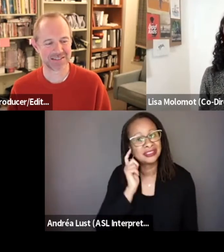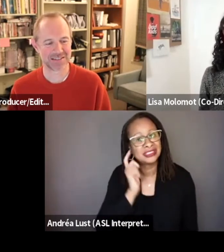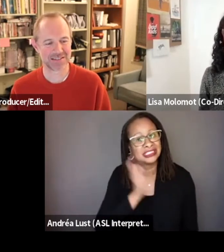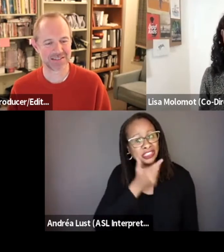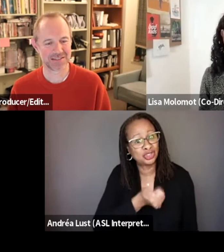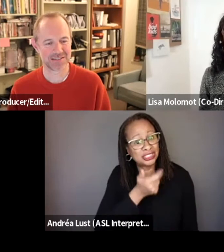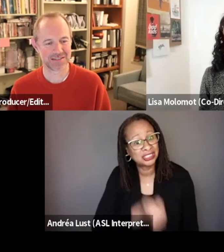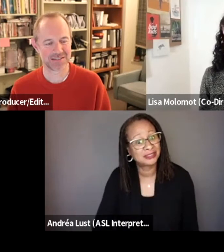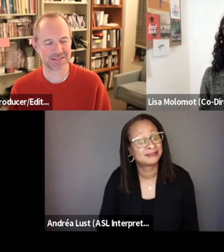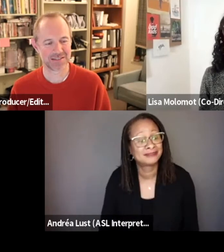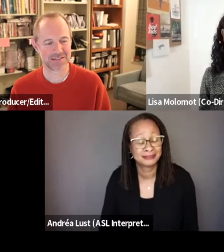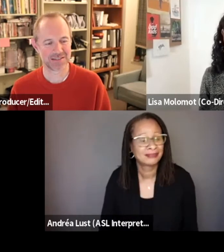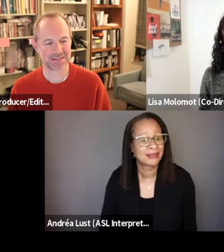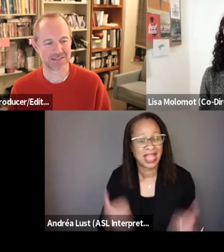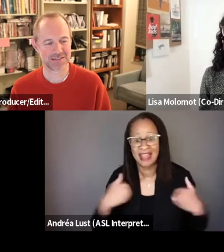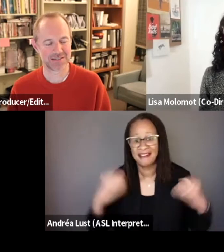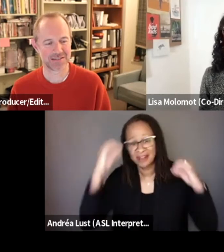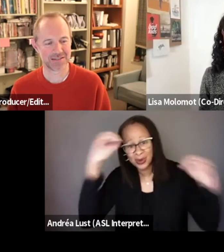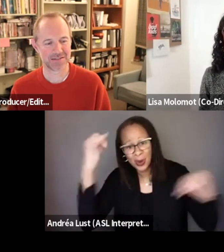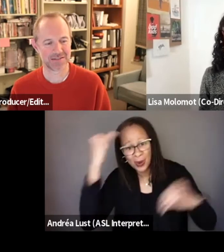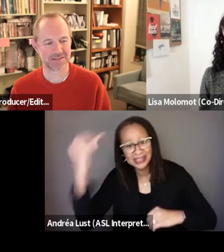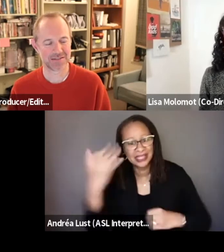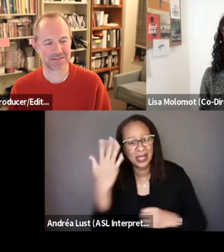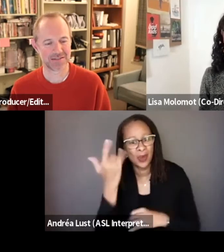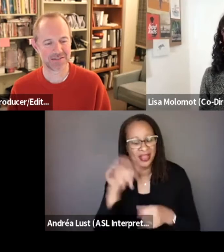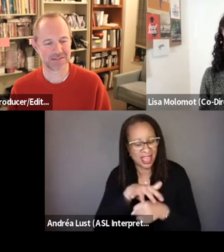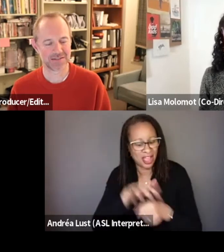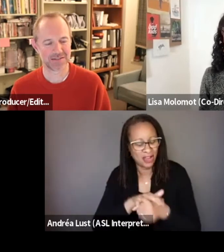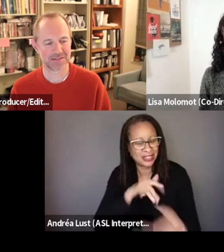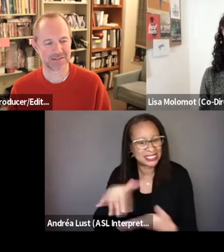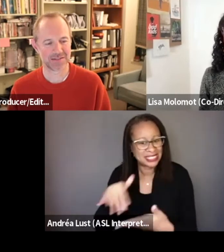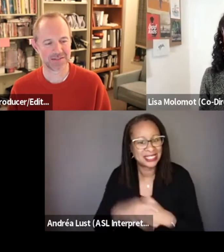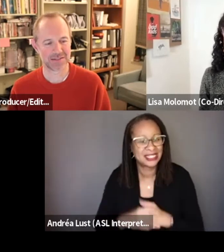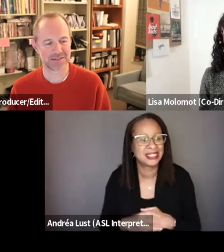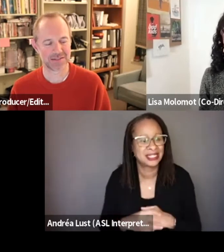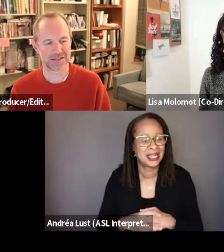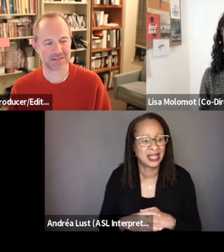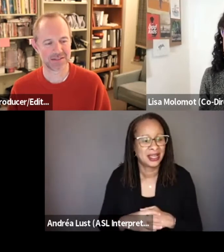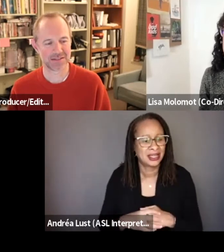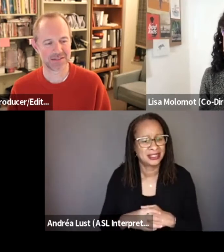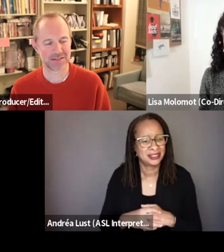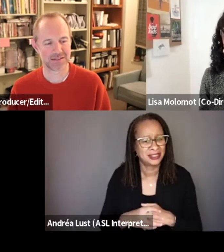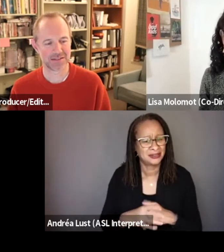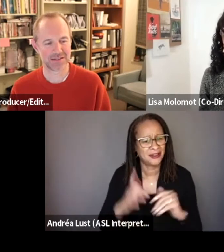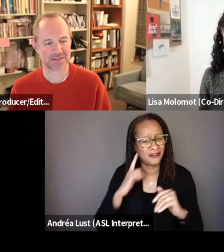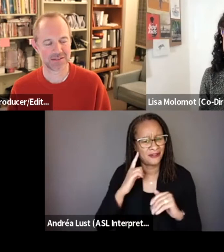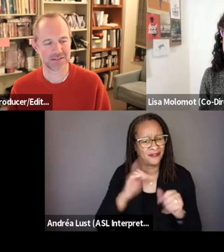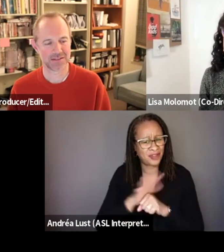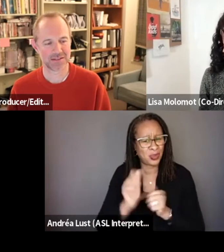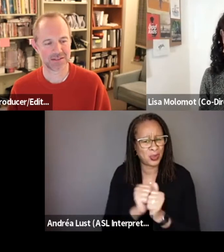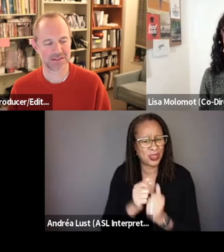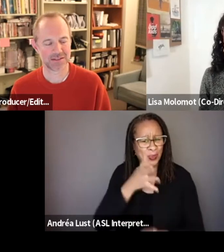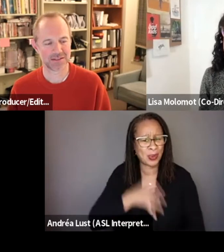I have no idea why that area of study is filled with women and no man.